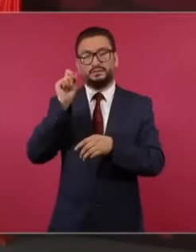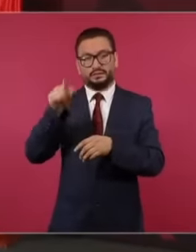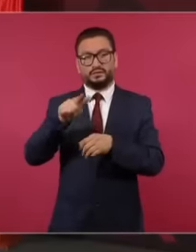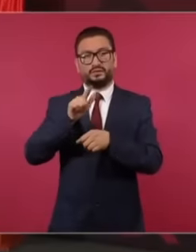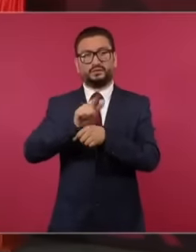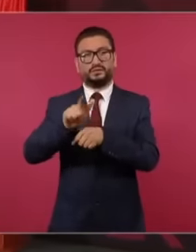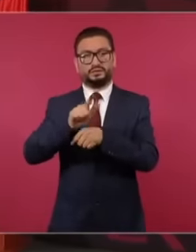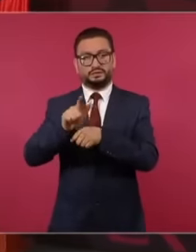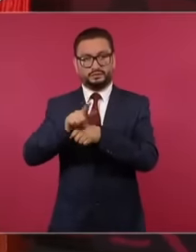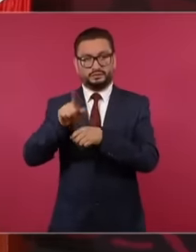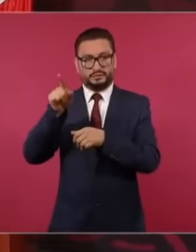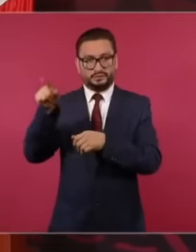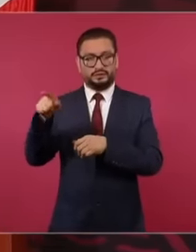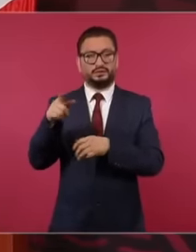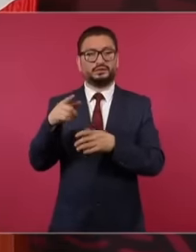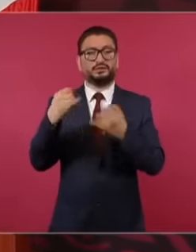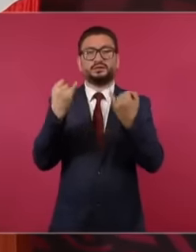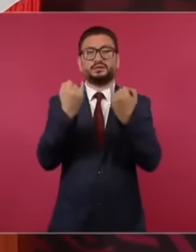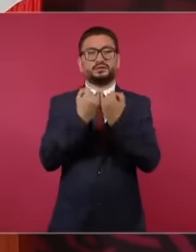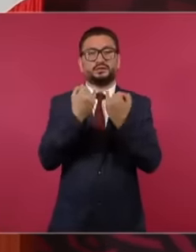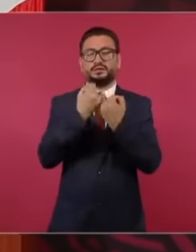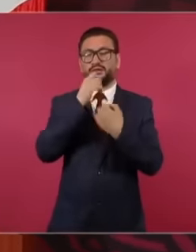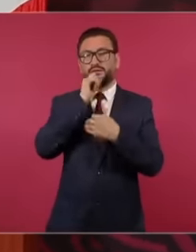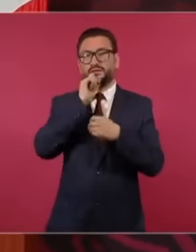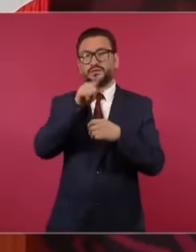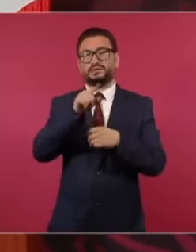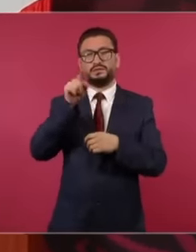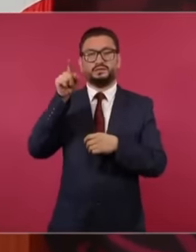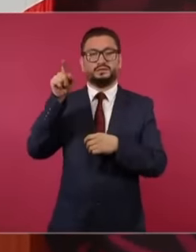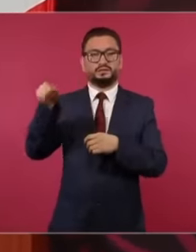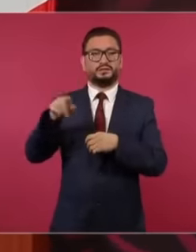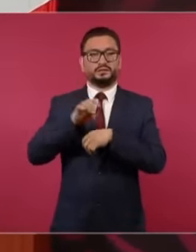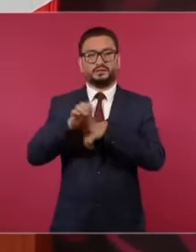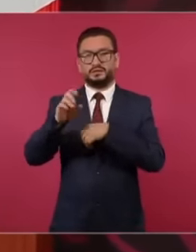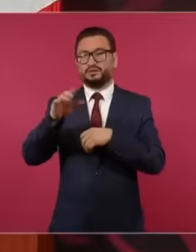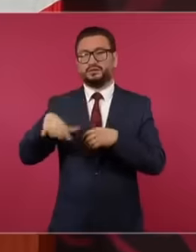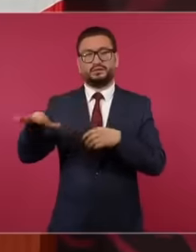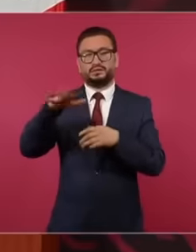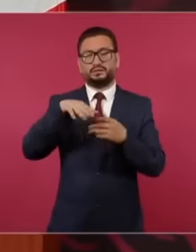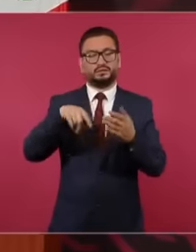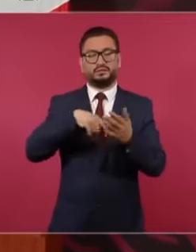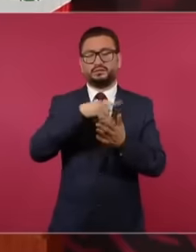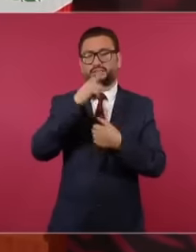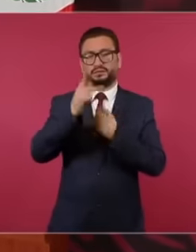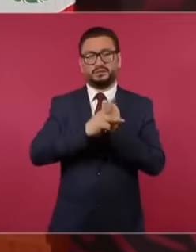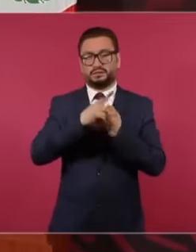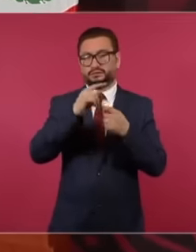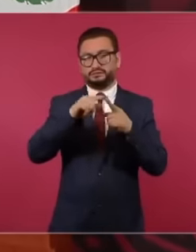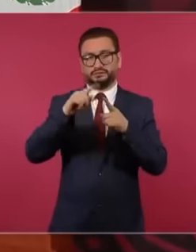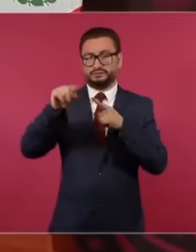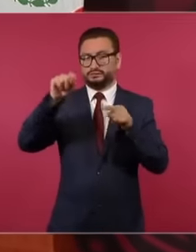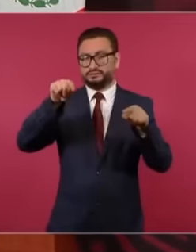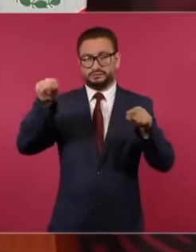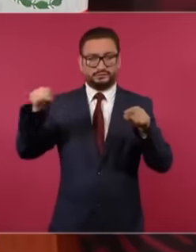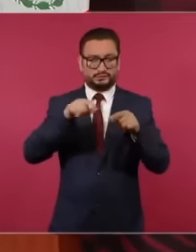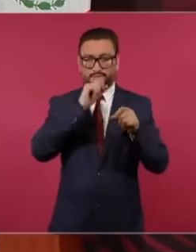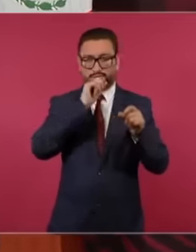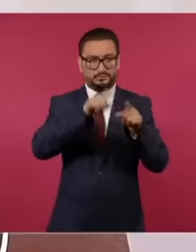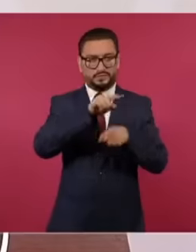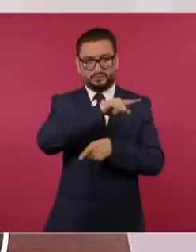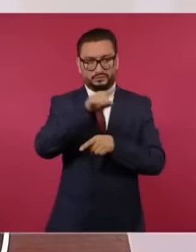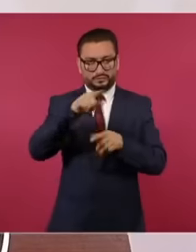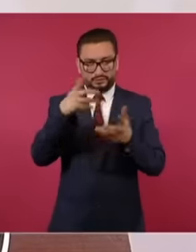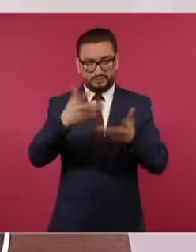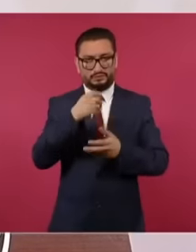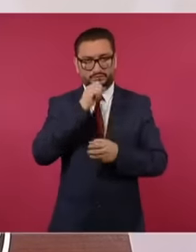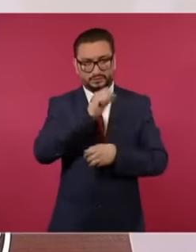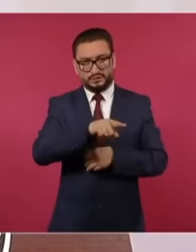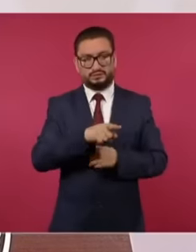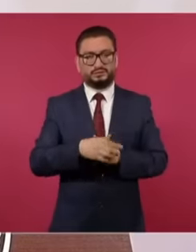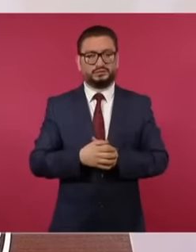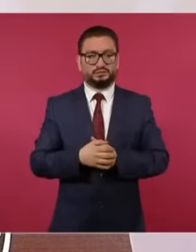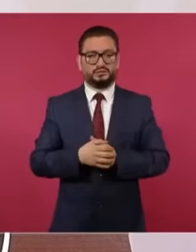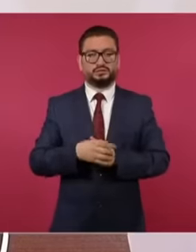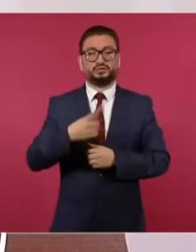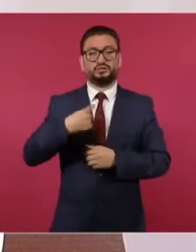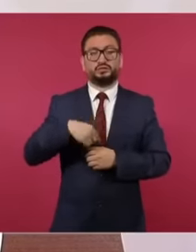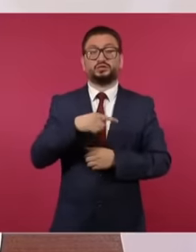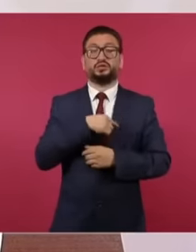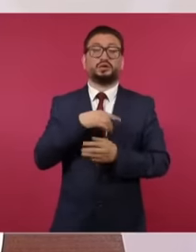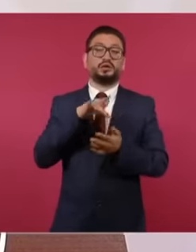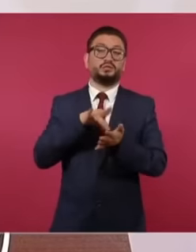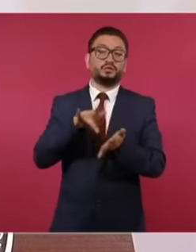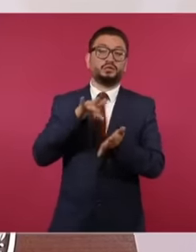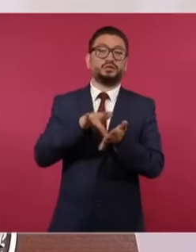what they do in Ecuador and everywhere it is the same we are helping a non-